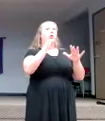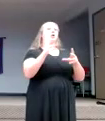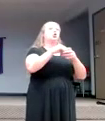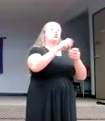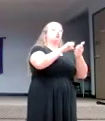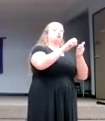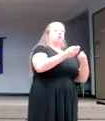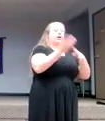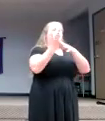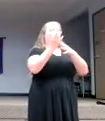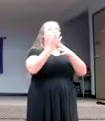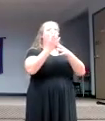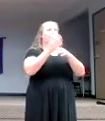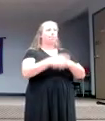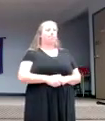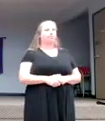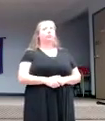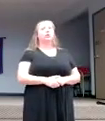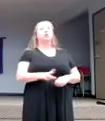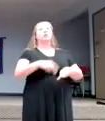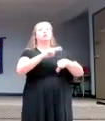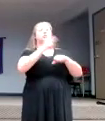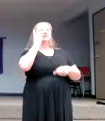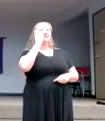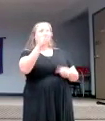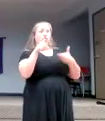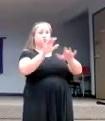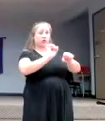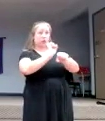to point out that typically you'll see in street work, you've seen it many times around town,